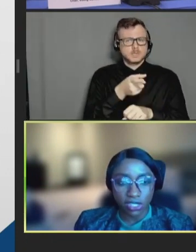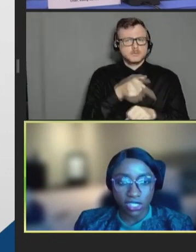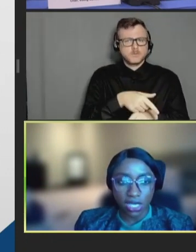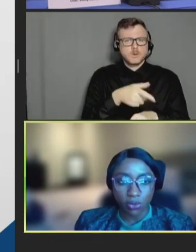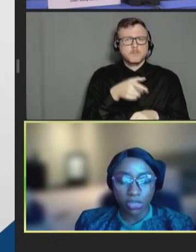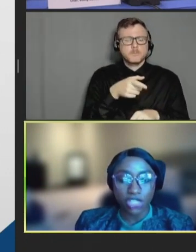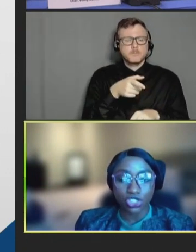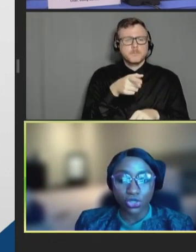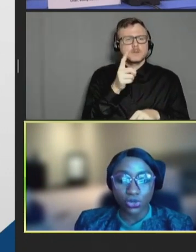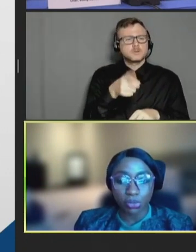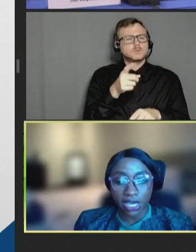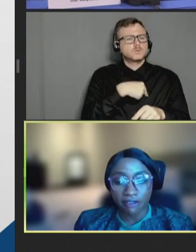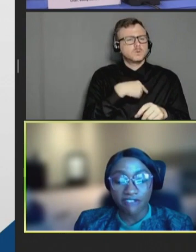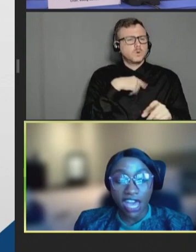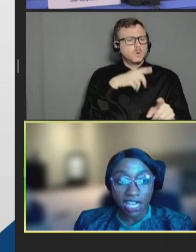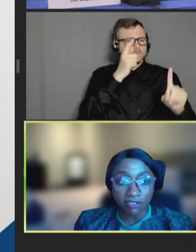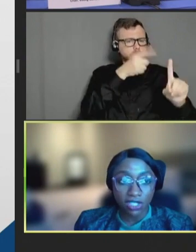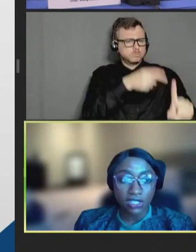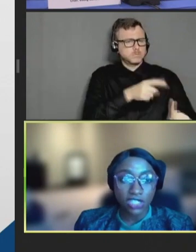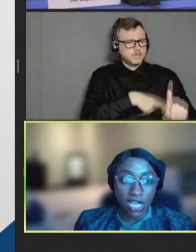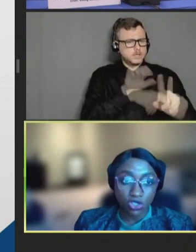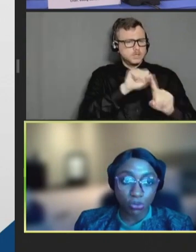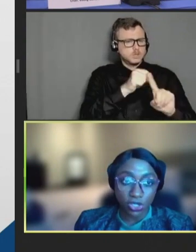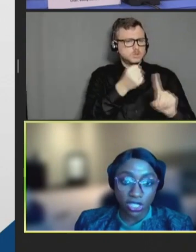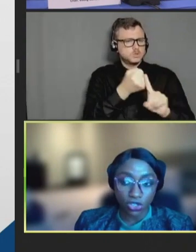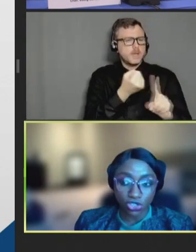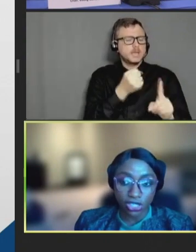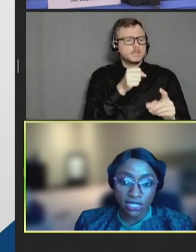strategies that were being used by five CHAI-supported countries: